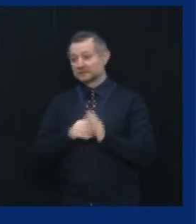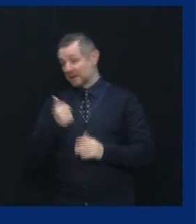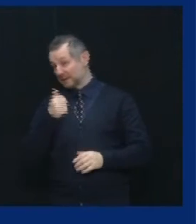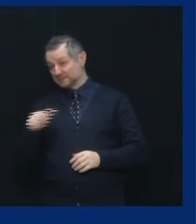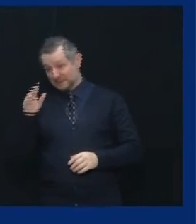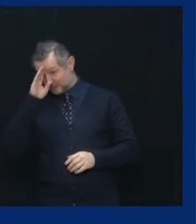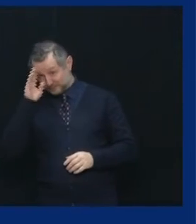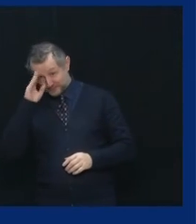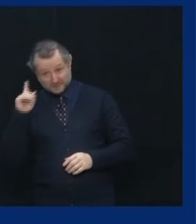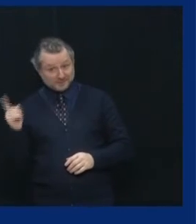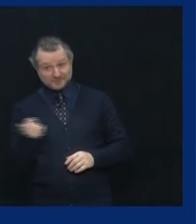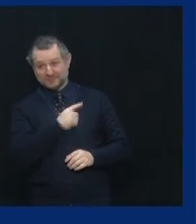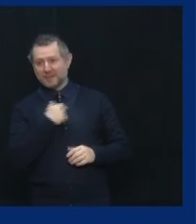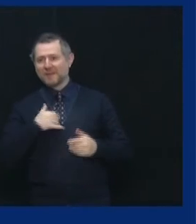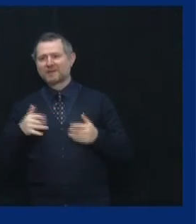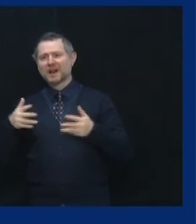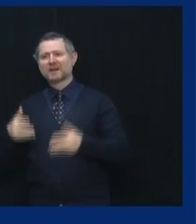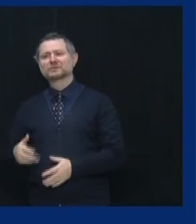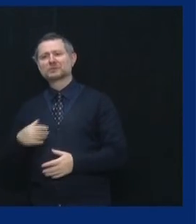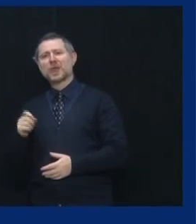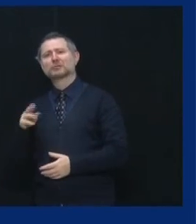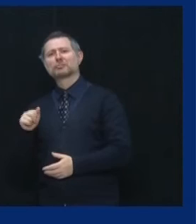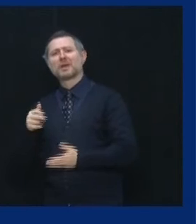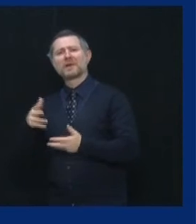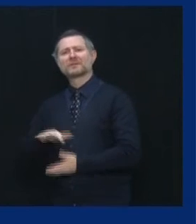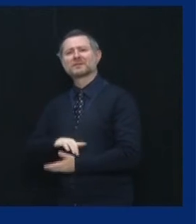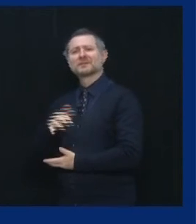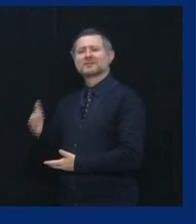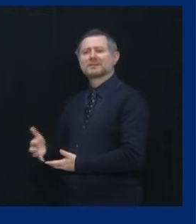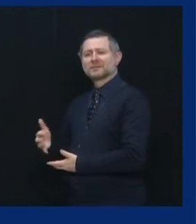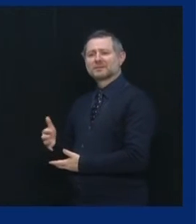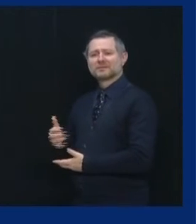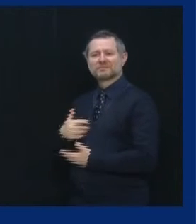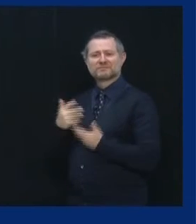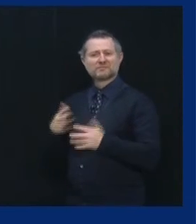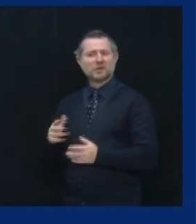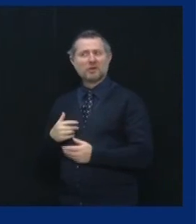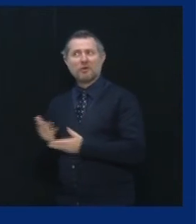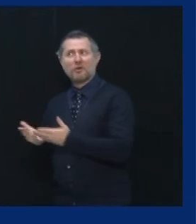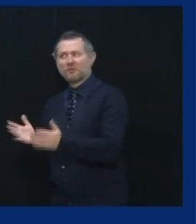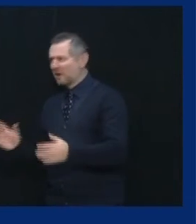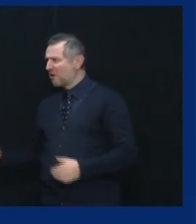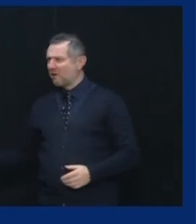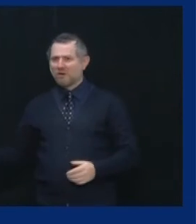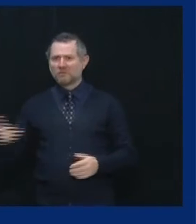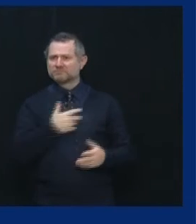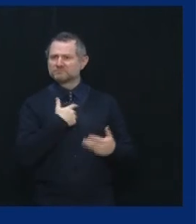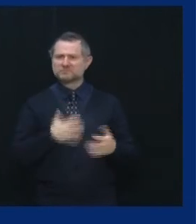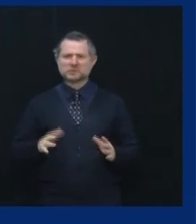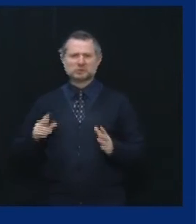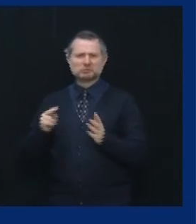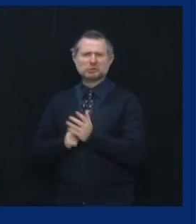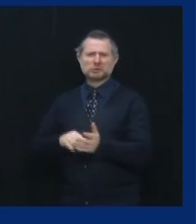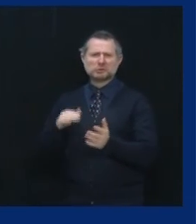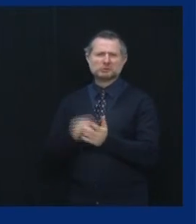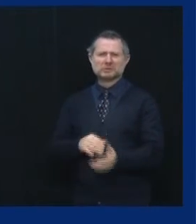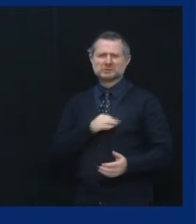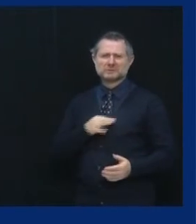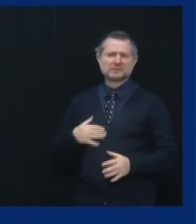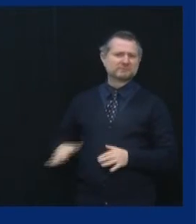LOWE ER THAN 20%. I'VE SAID REPEATEDLY ANY HOSPITAL THAT SAYS I HAVE EXTRA SUPPLY ER THAN 20%. I'VE SAID REPEATEDLY ANY HOSPITAL THAT SAYS I HAVE EXTRA SUPPLYLOWER THAN 20%.